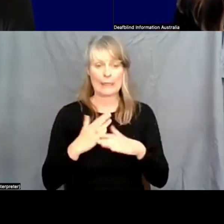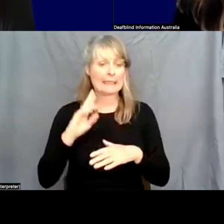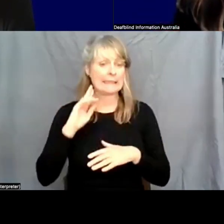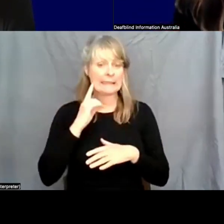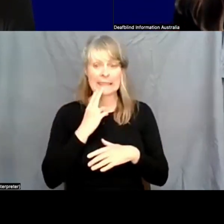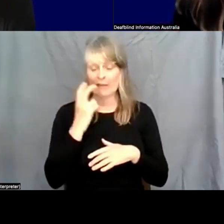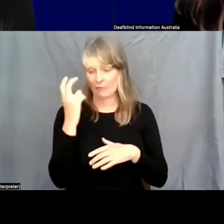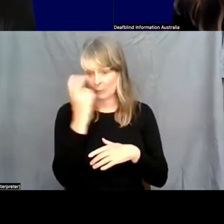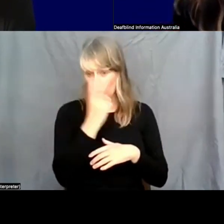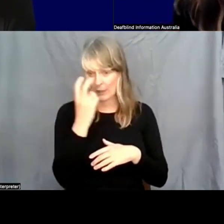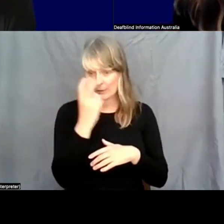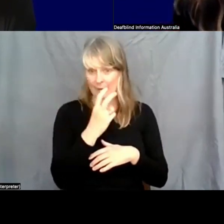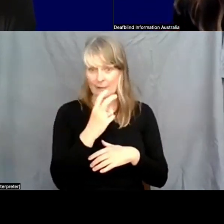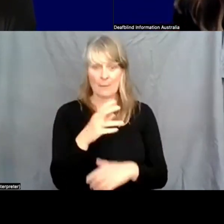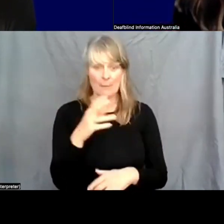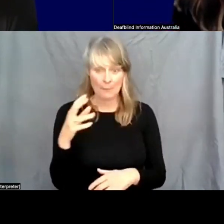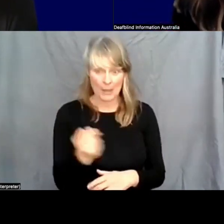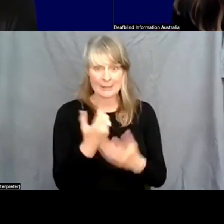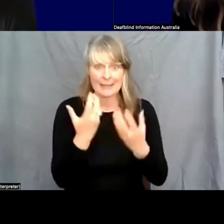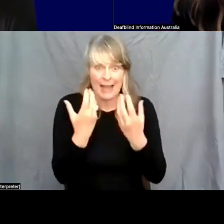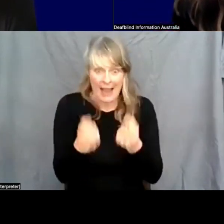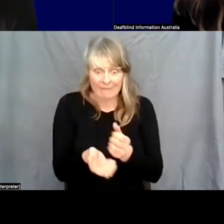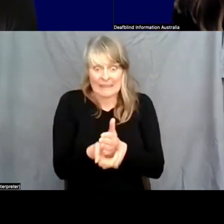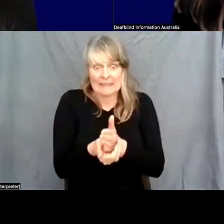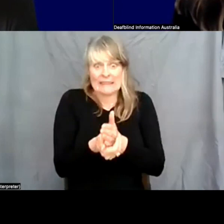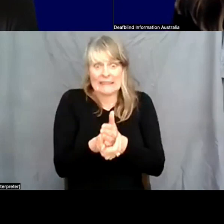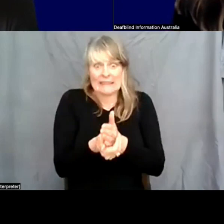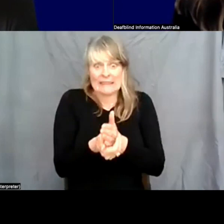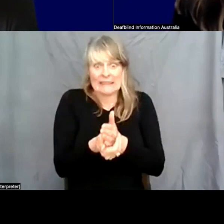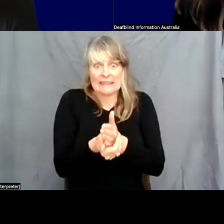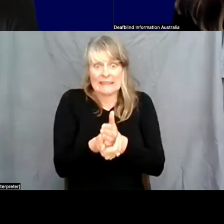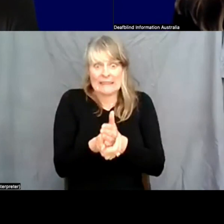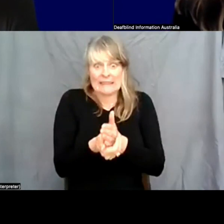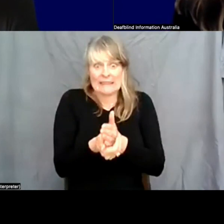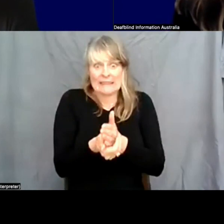needs to build their skills and if you are wanting to relate and connect with your client